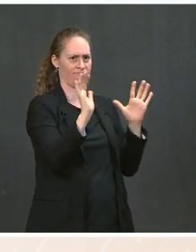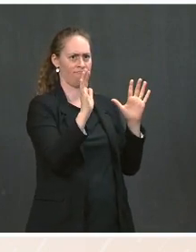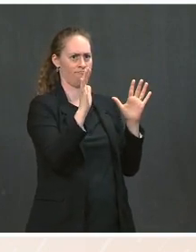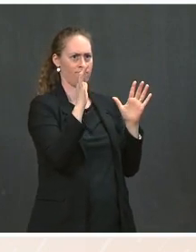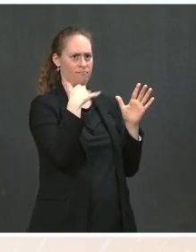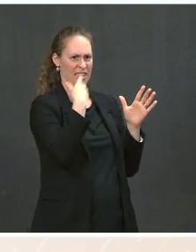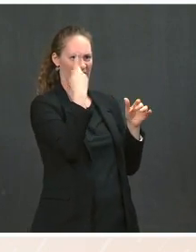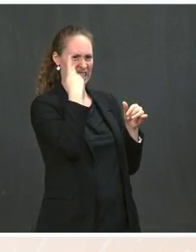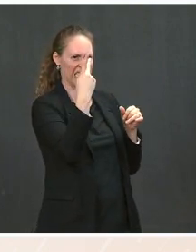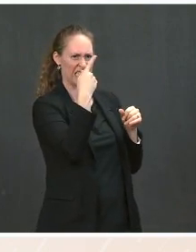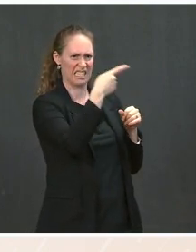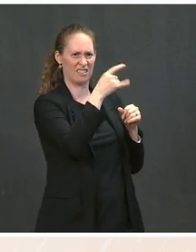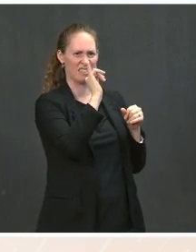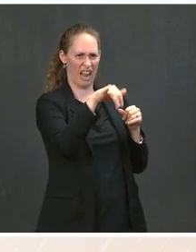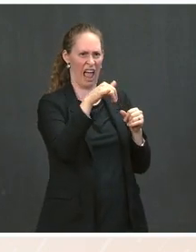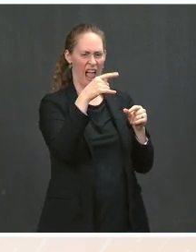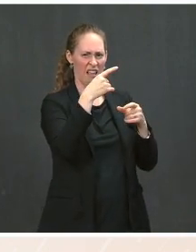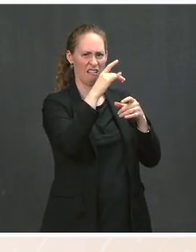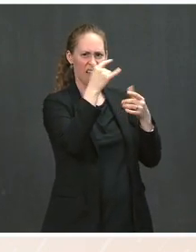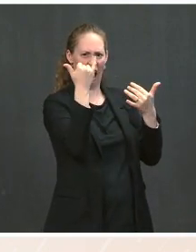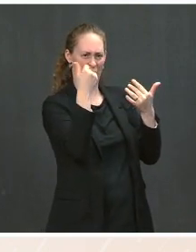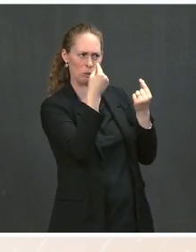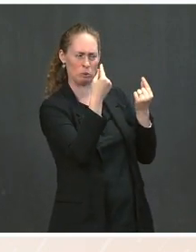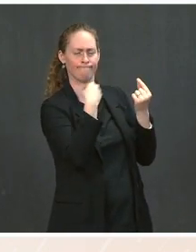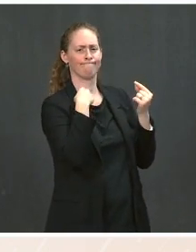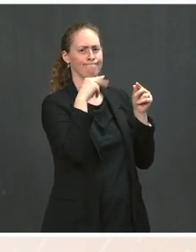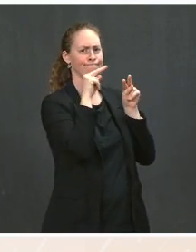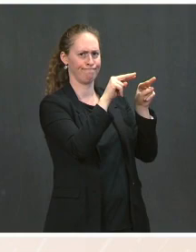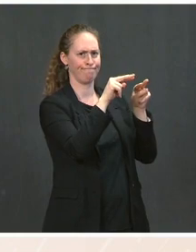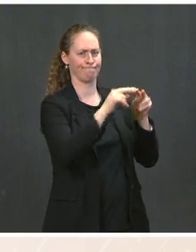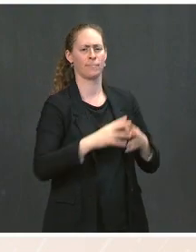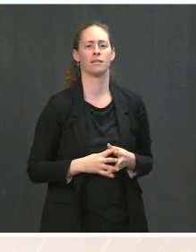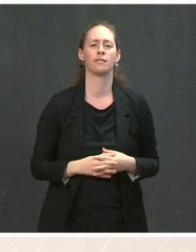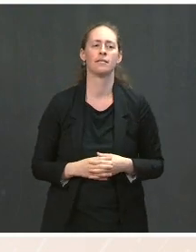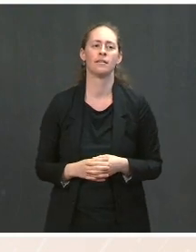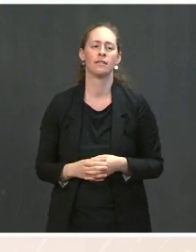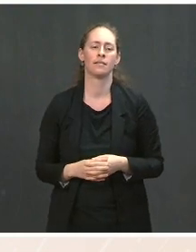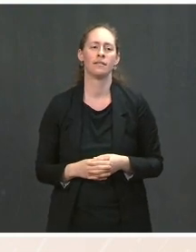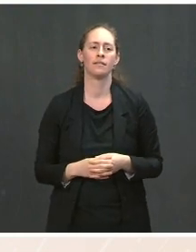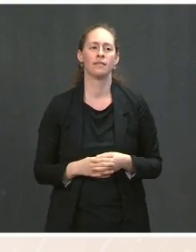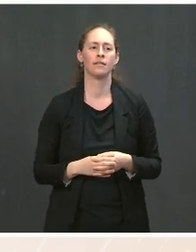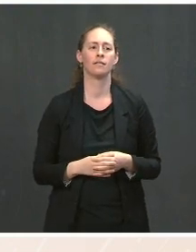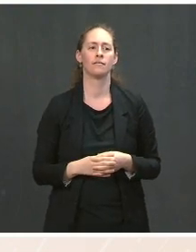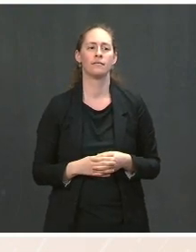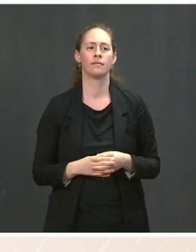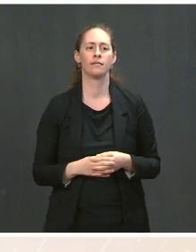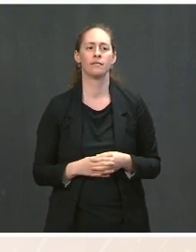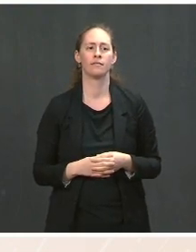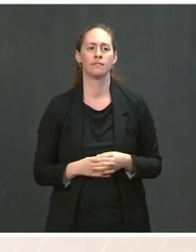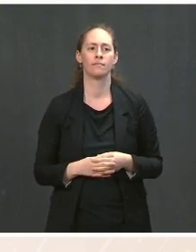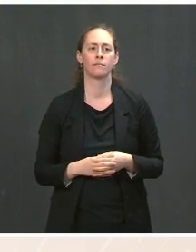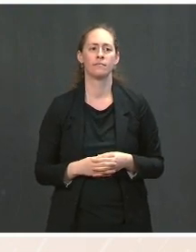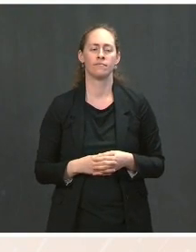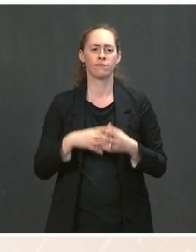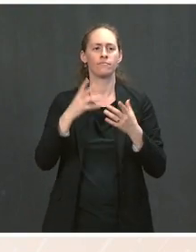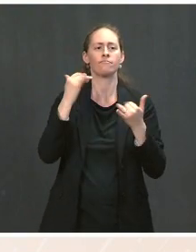Yes. The Press: A couple last thoughts, as it relates to the expanding-the-Court discussion. Nancy Pelosi, we heard her say she wouldn't bring that proposal to the floor.